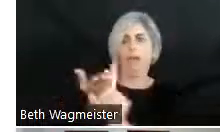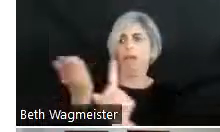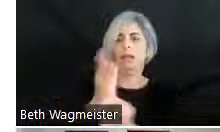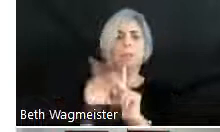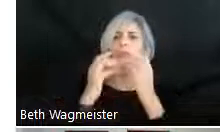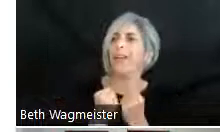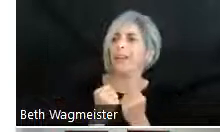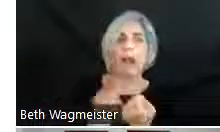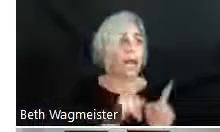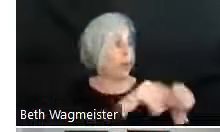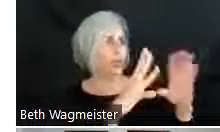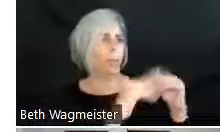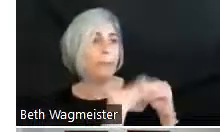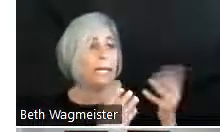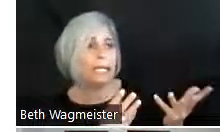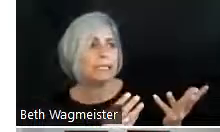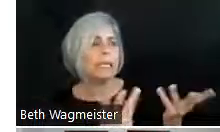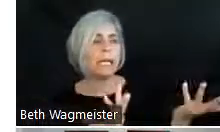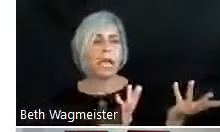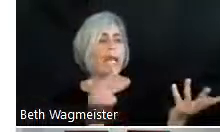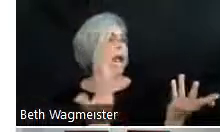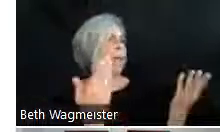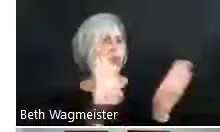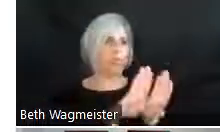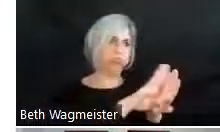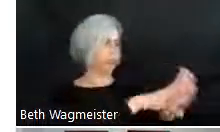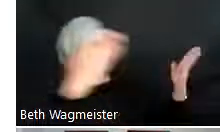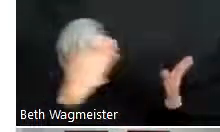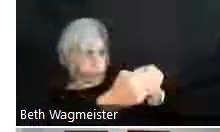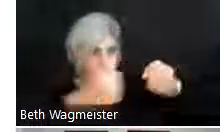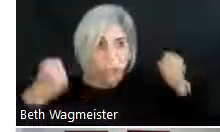I go into meetings and I'm still kicking down doors. It's amazing because we're right now